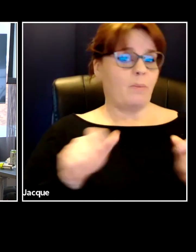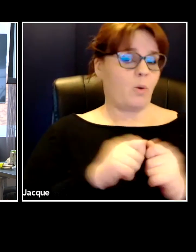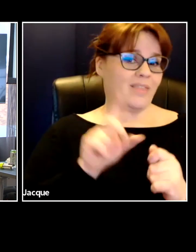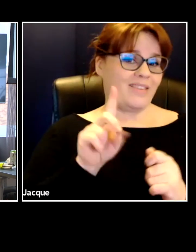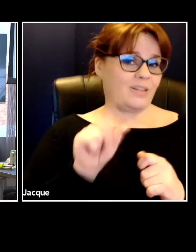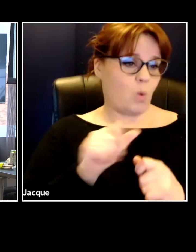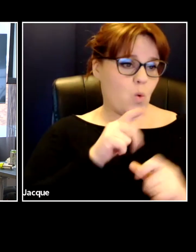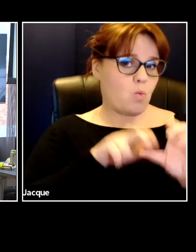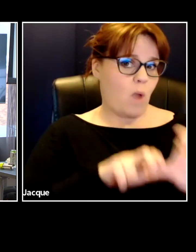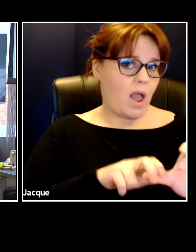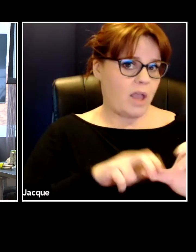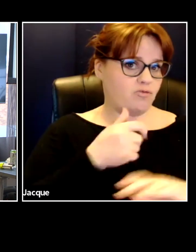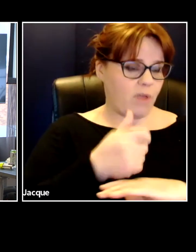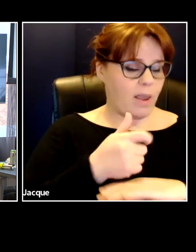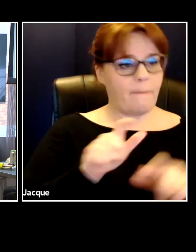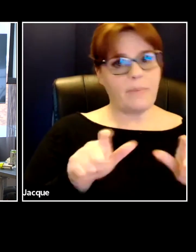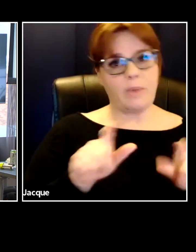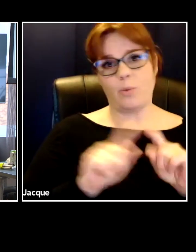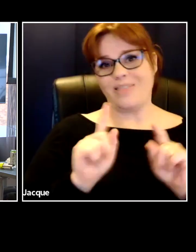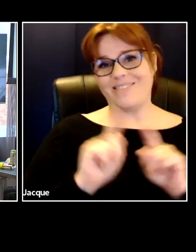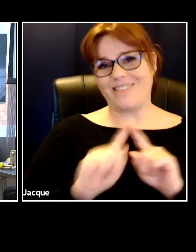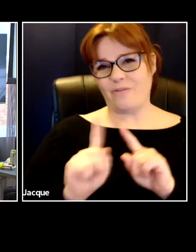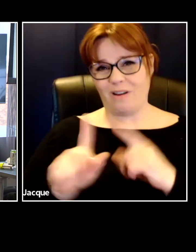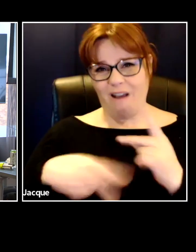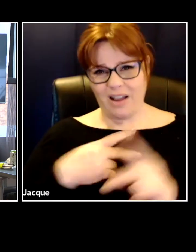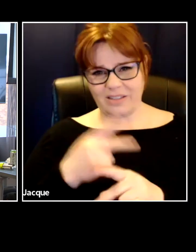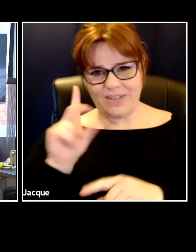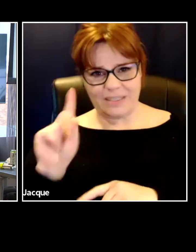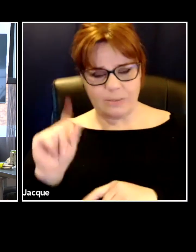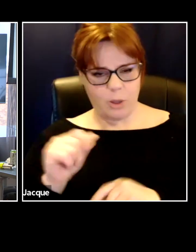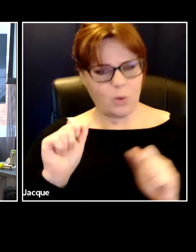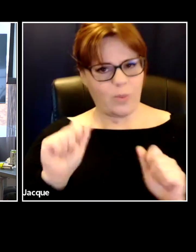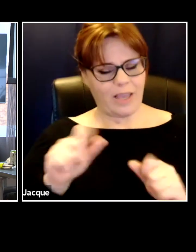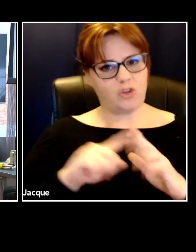people with different kinds of disabilities so that they can start to see the value in adding